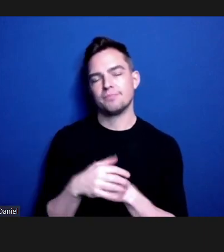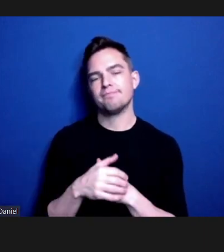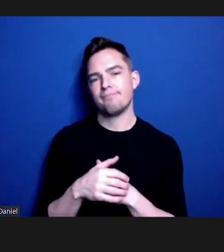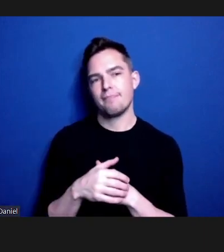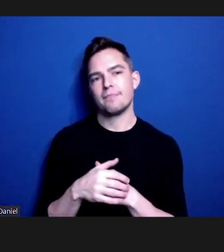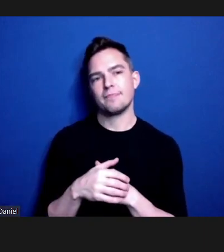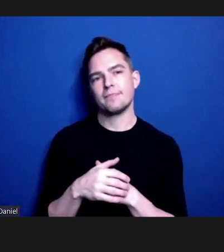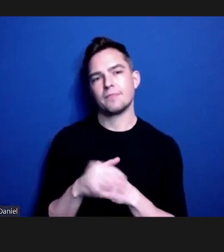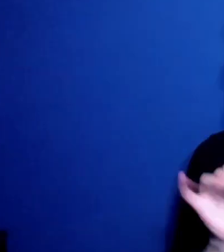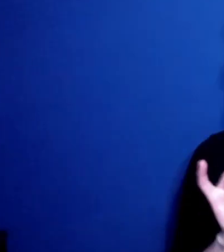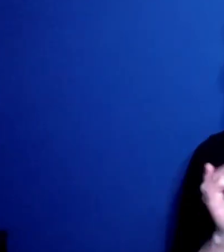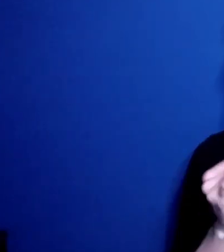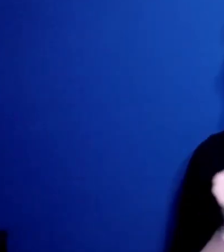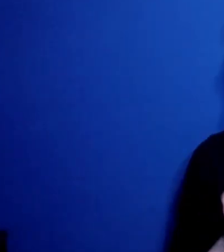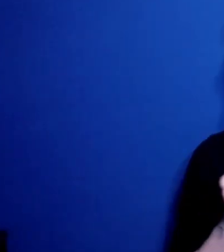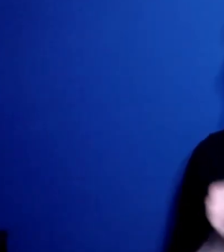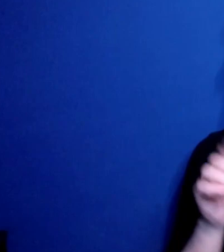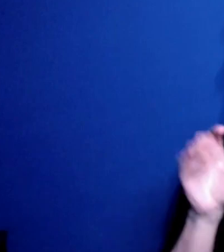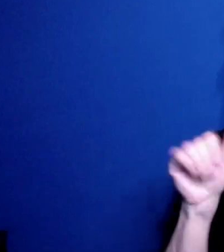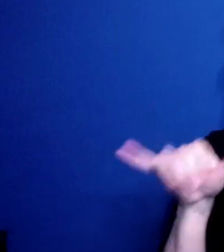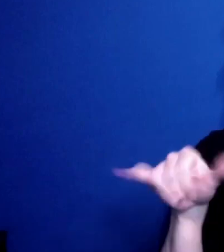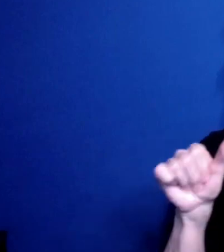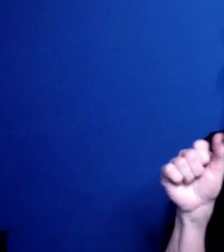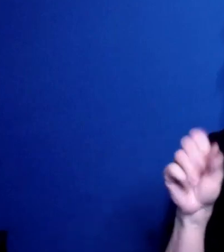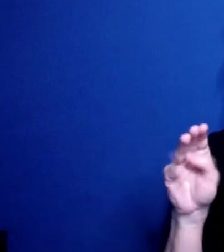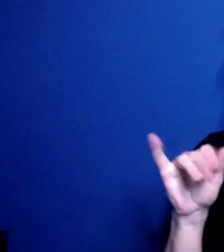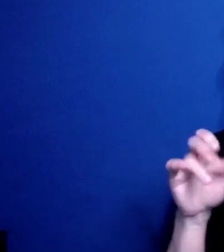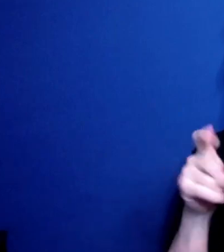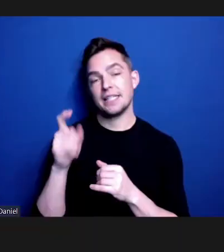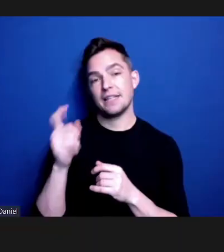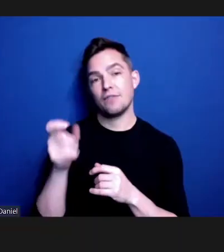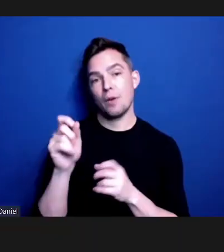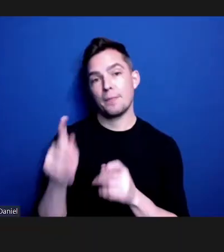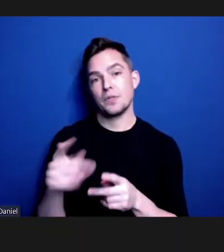give you the opportunity to say like a one-minute thing.